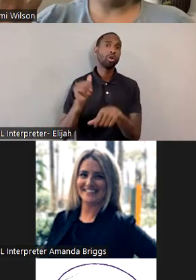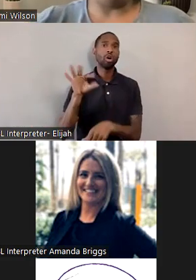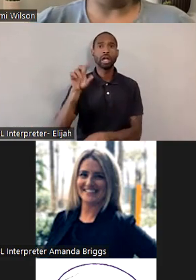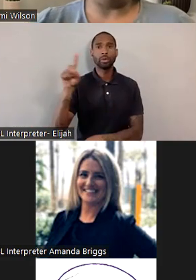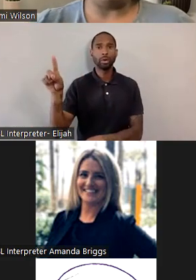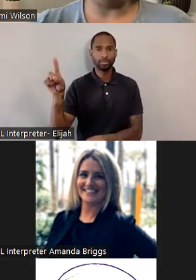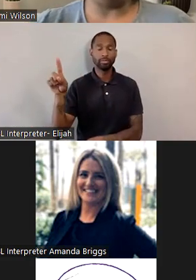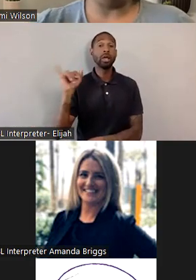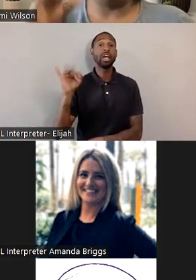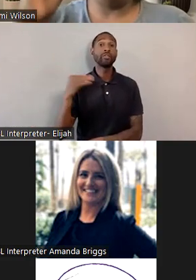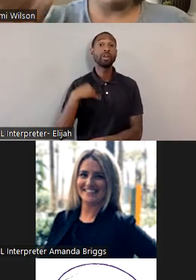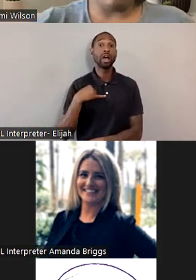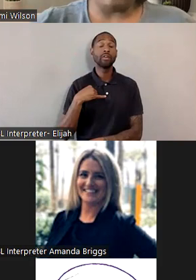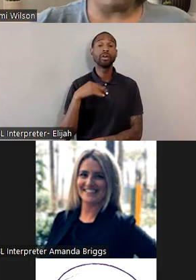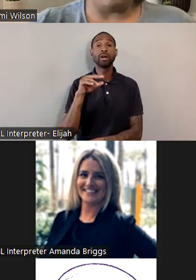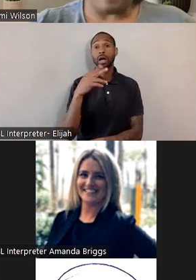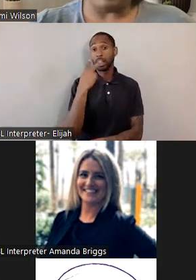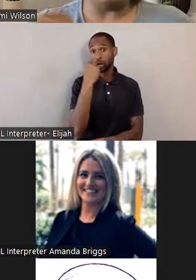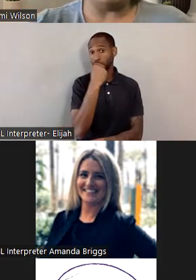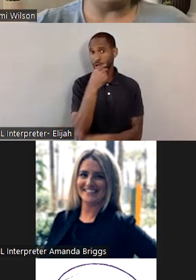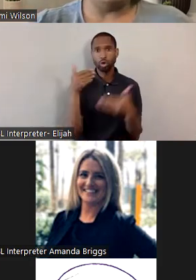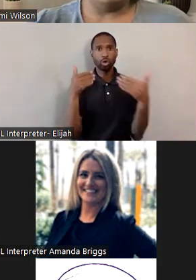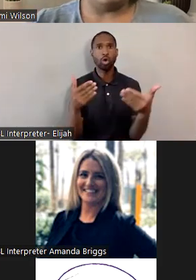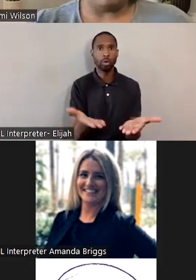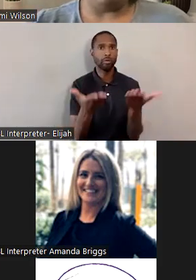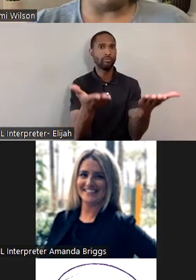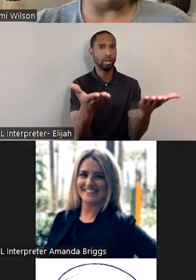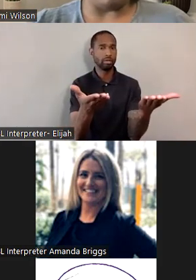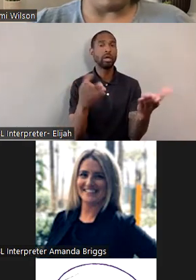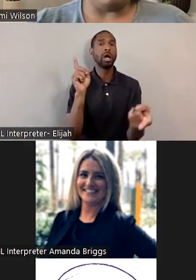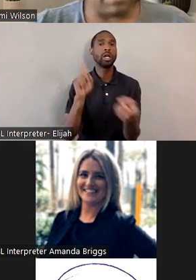If you have Naloxone, administer that until help